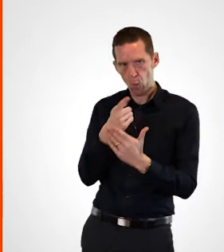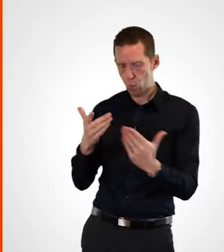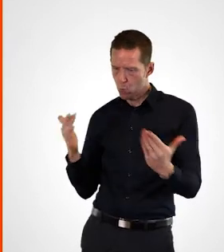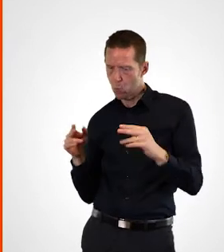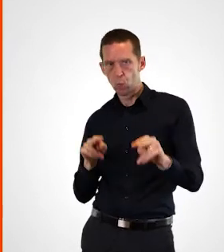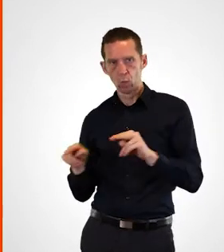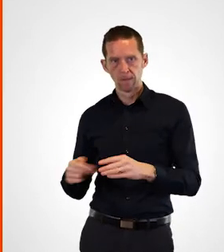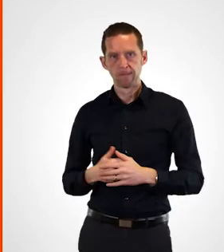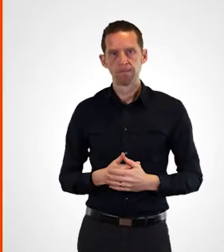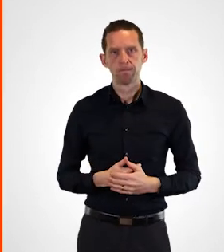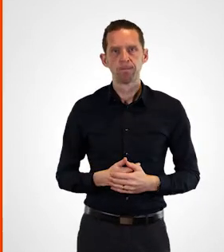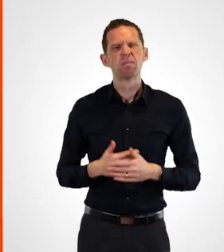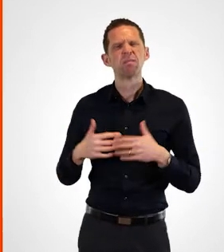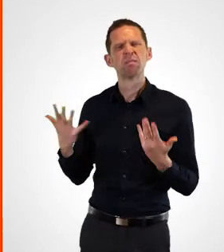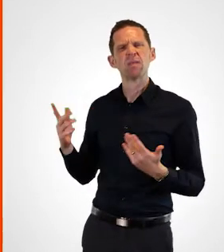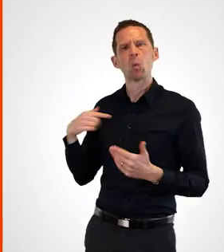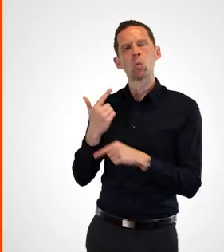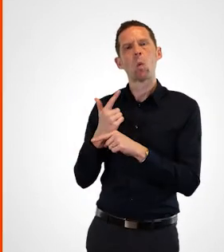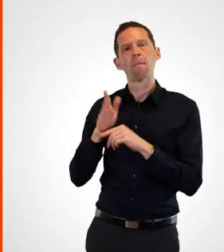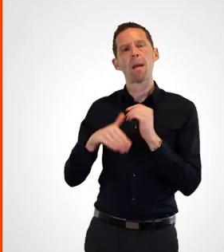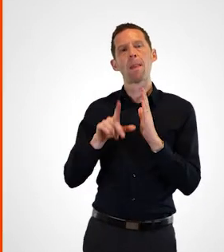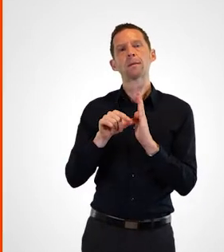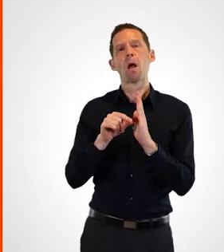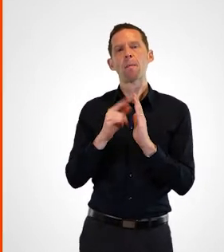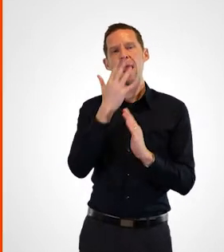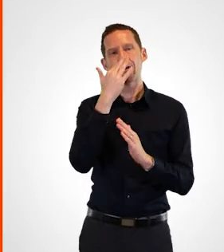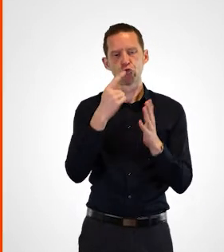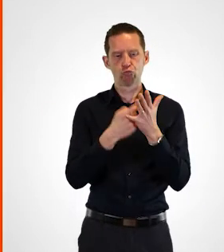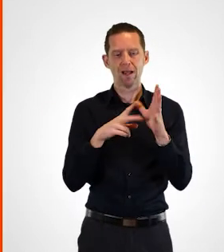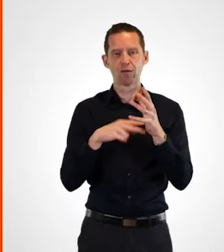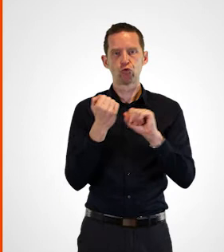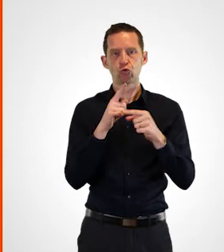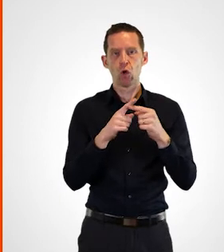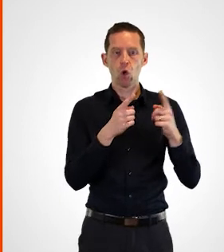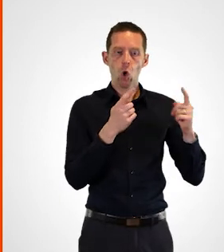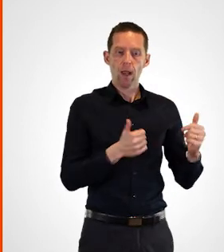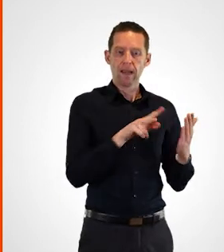So again, when we're talking about this time period, the age range of early literacy or emergent literacy,